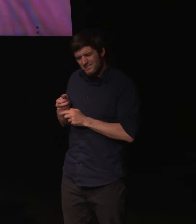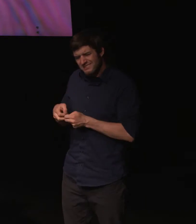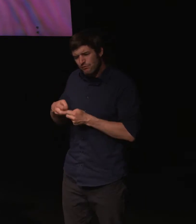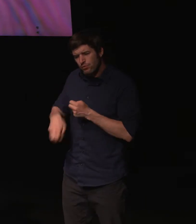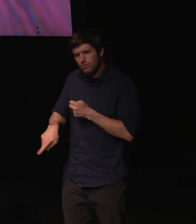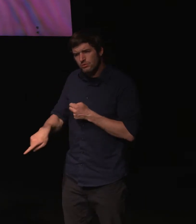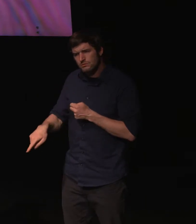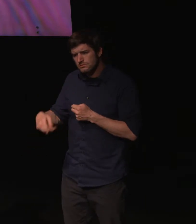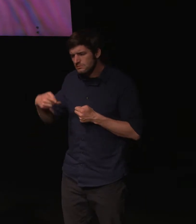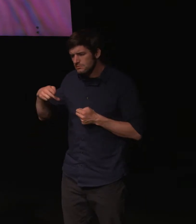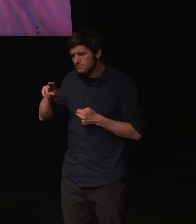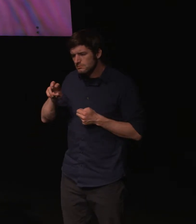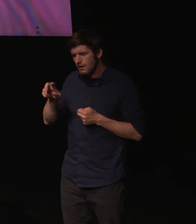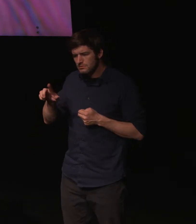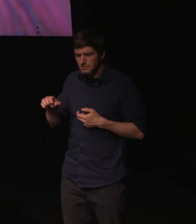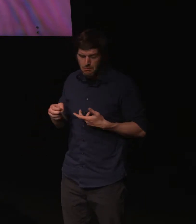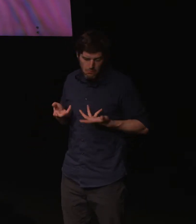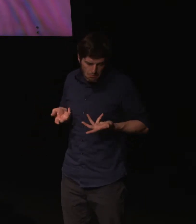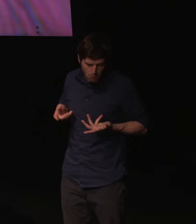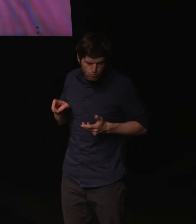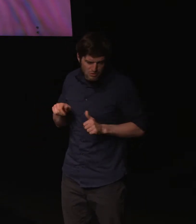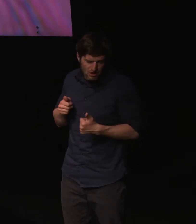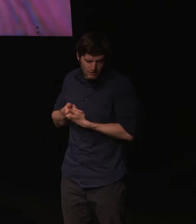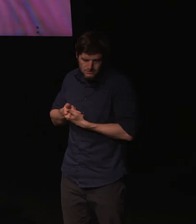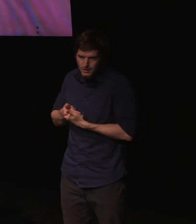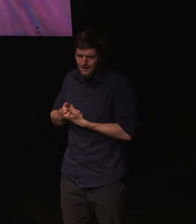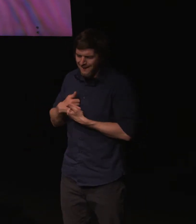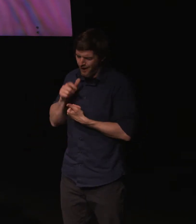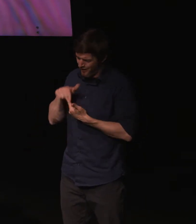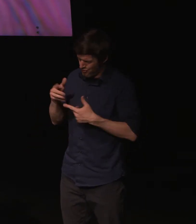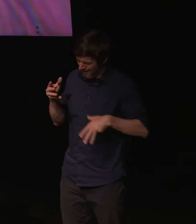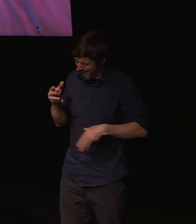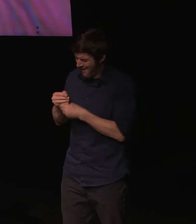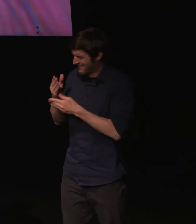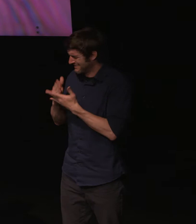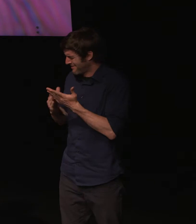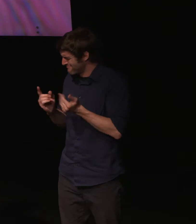I don't need to add some sort of artificial difficulty to my design to make it harder.